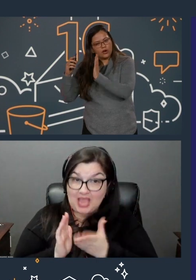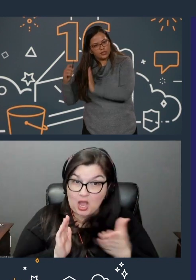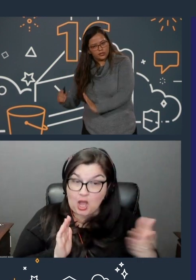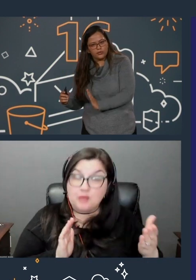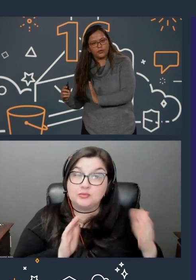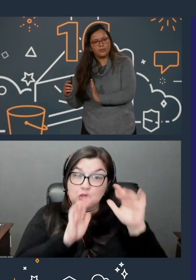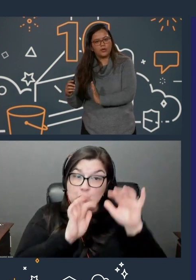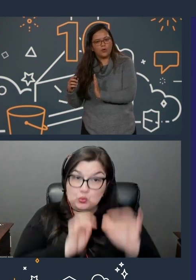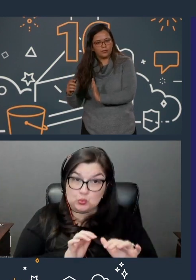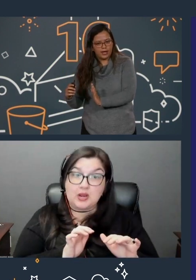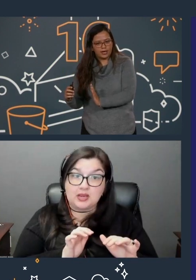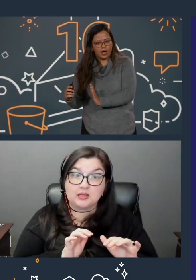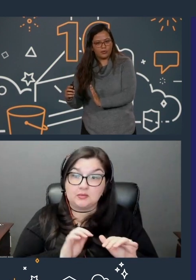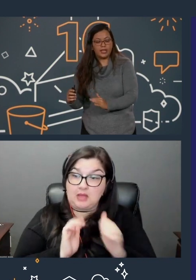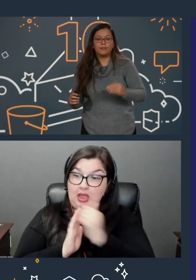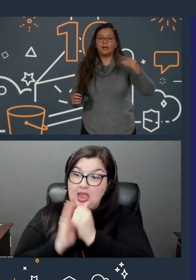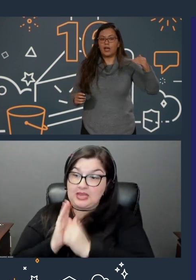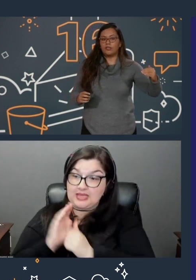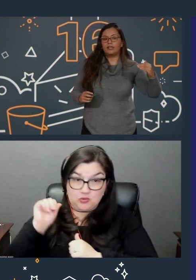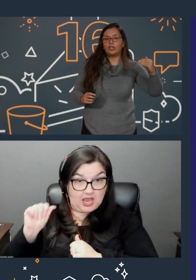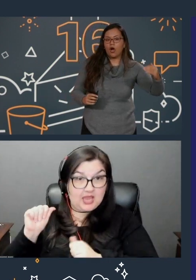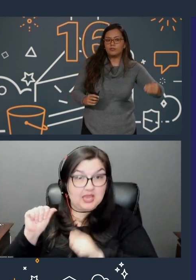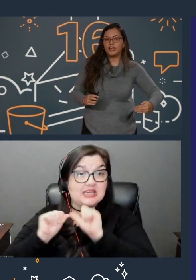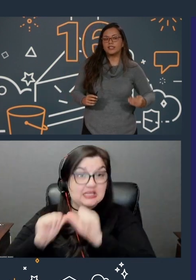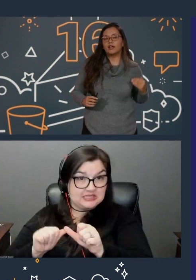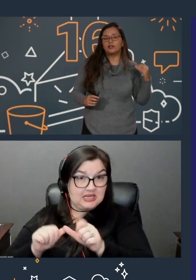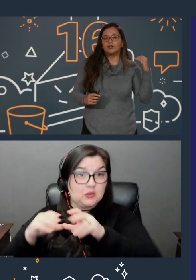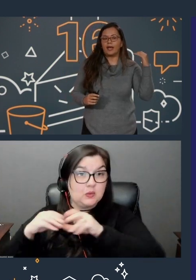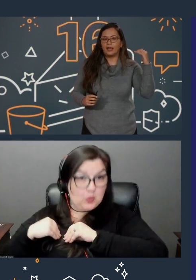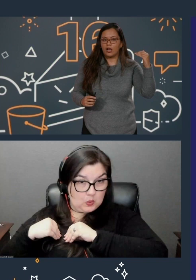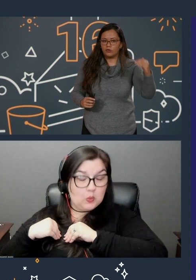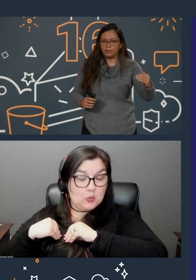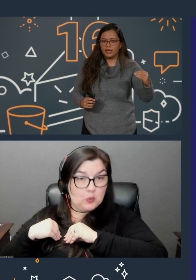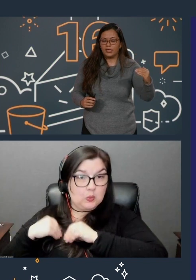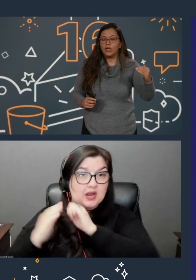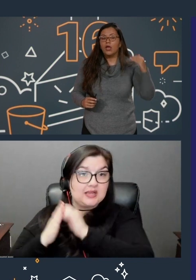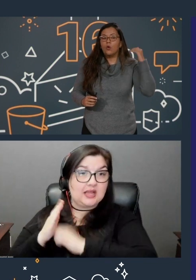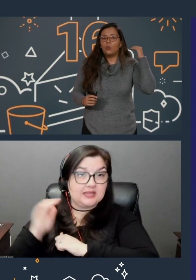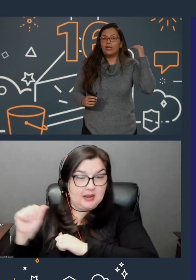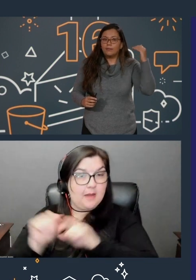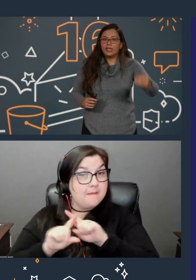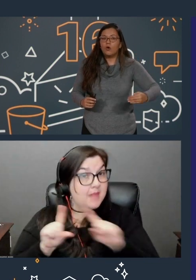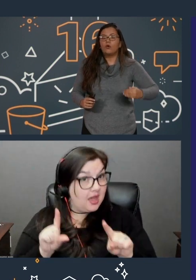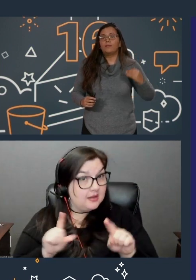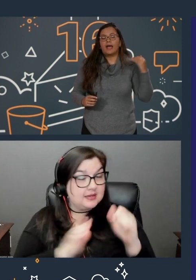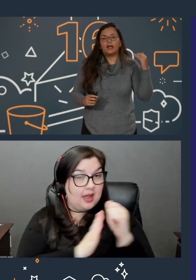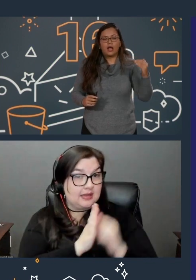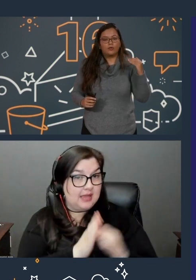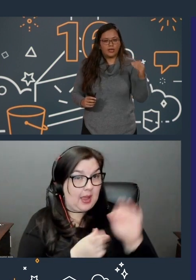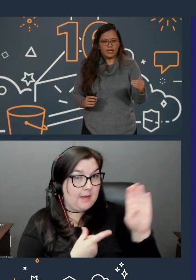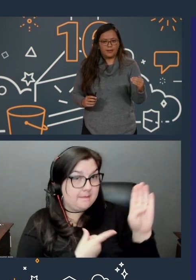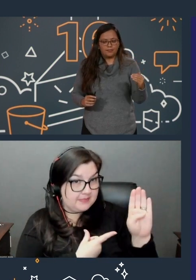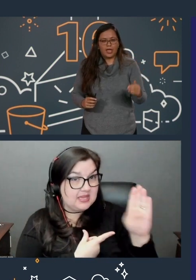continue to be owned by account A, but now that the objects are written by account B will be owned by account A,